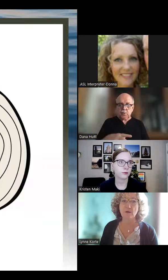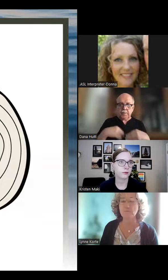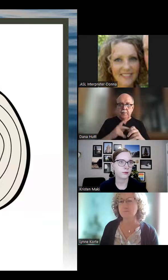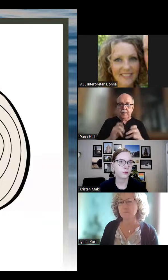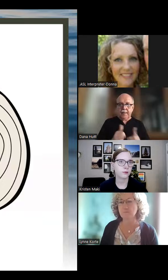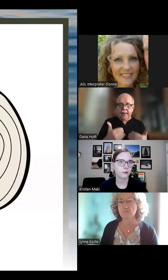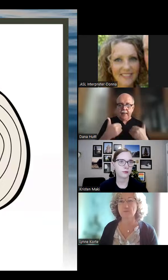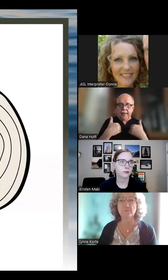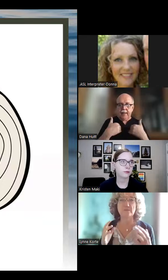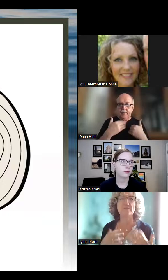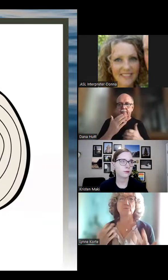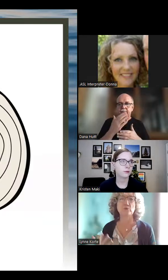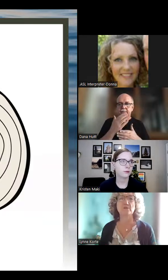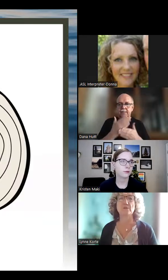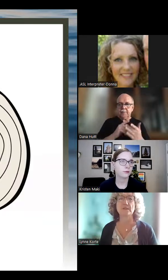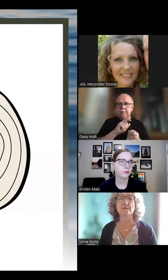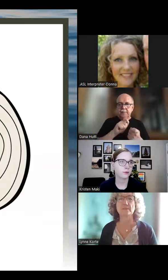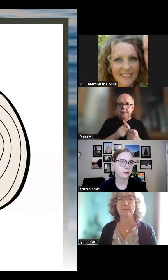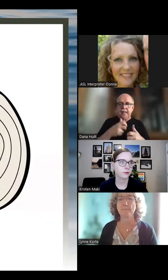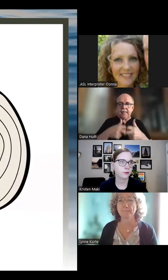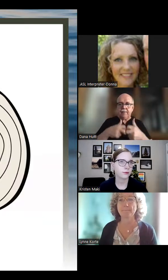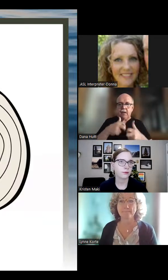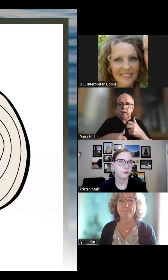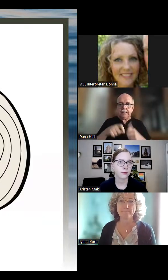a rural setting, what the complications are for this issue